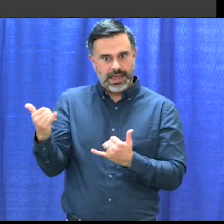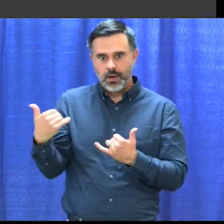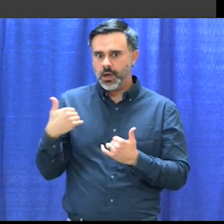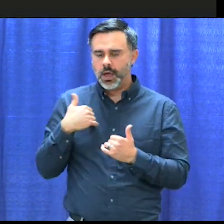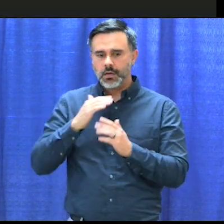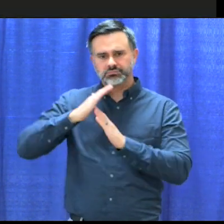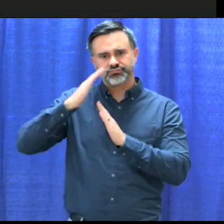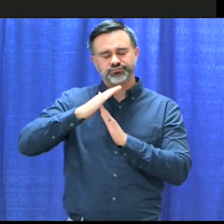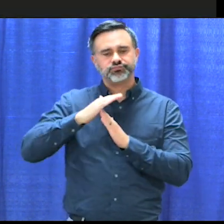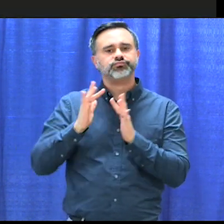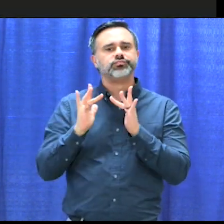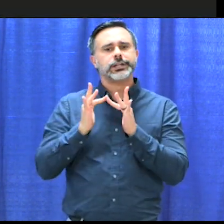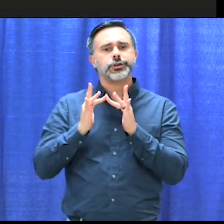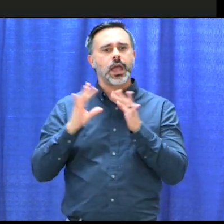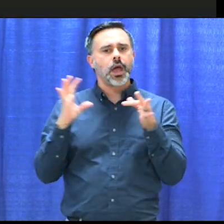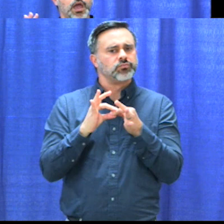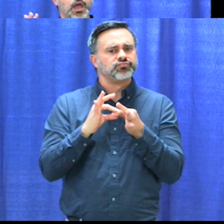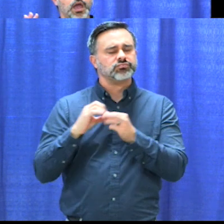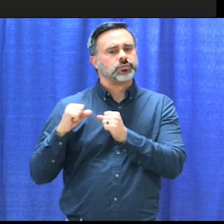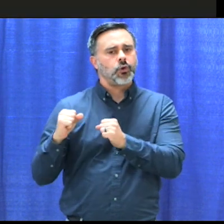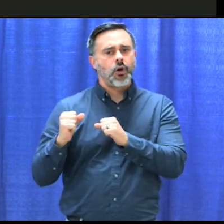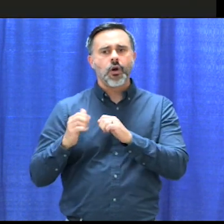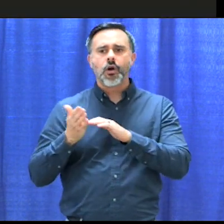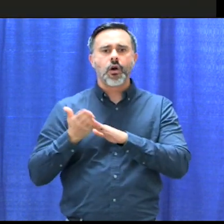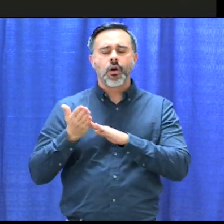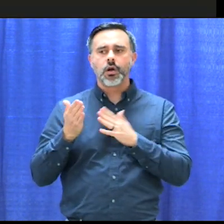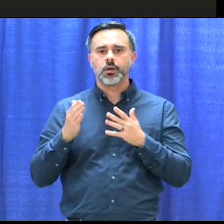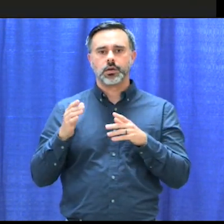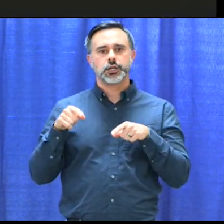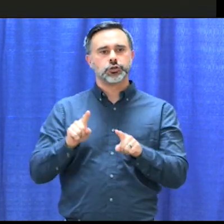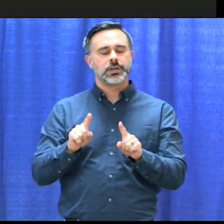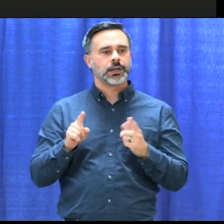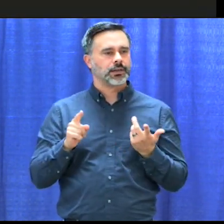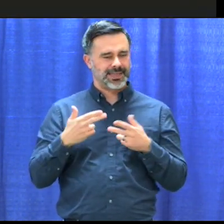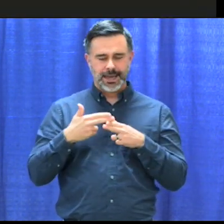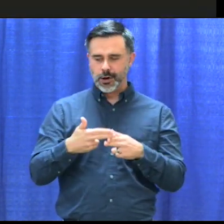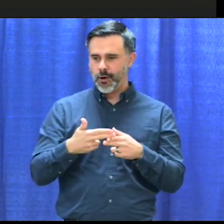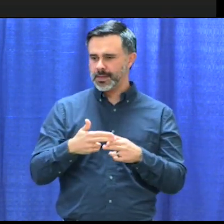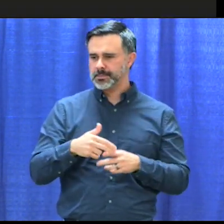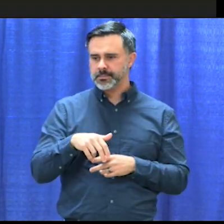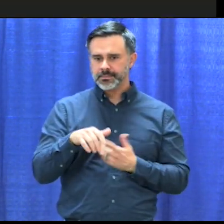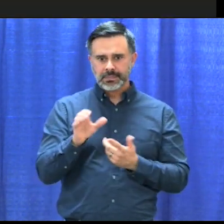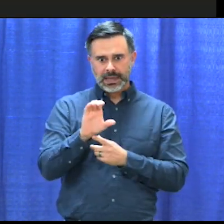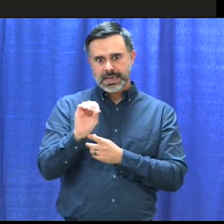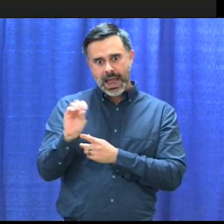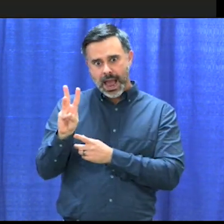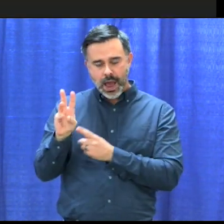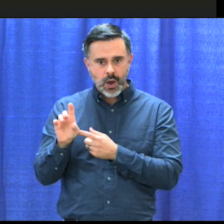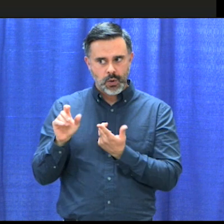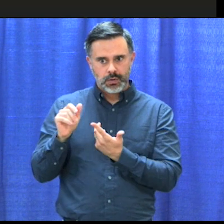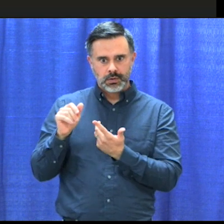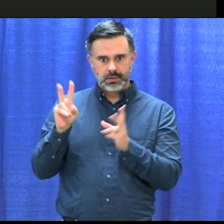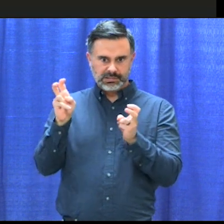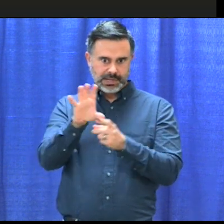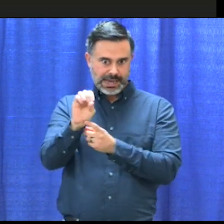these - well they call them cows - that were brought in and deployed.